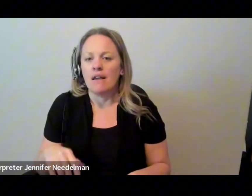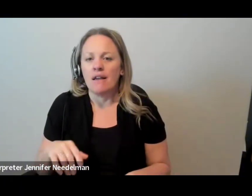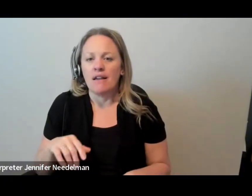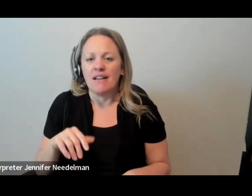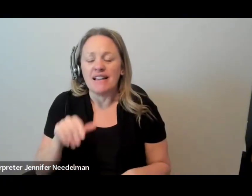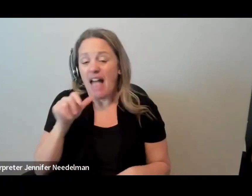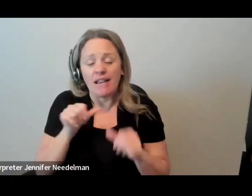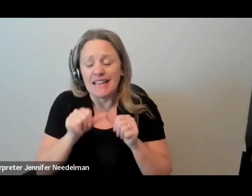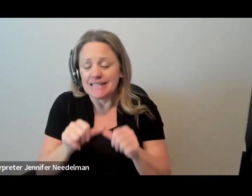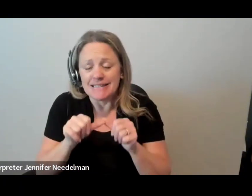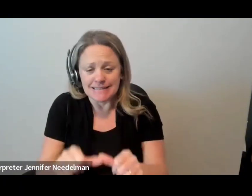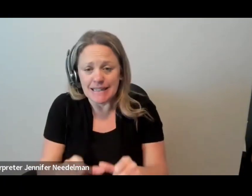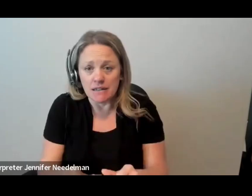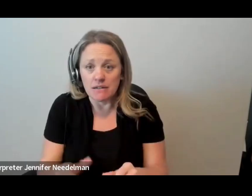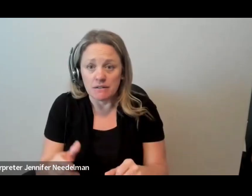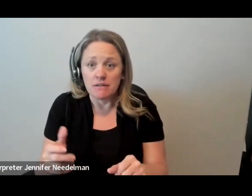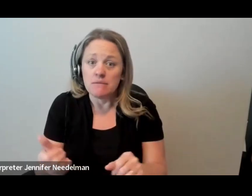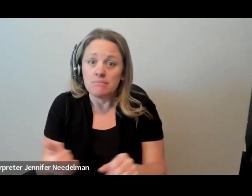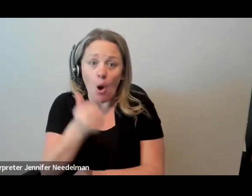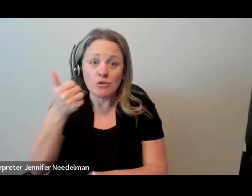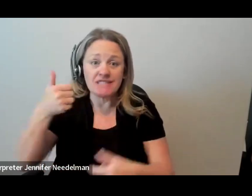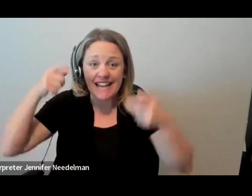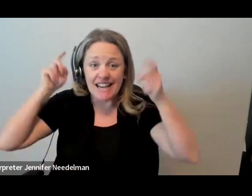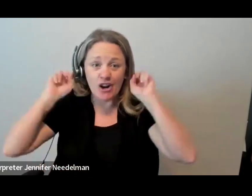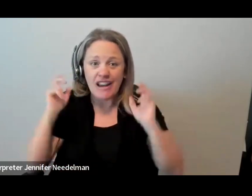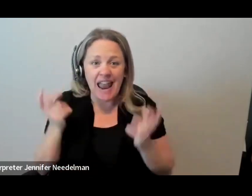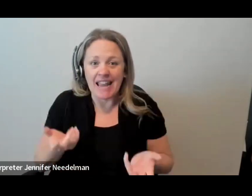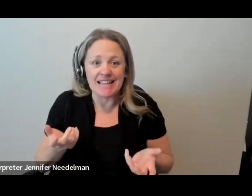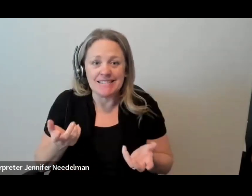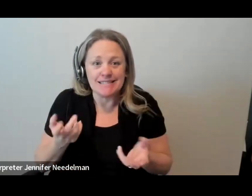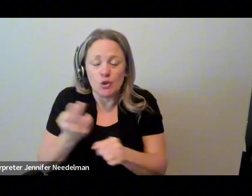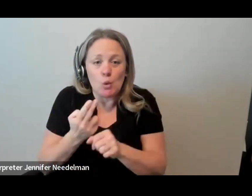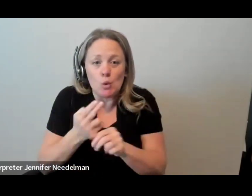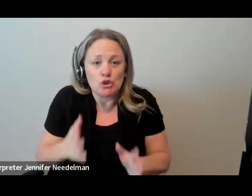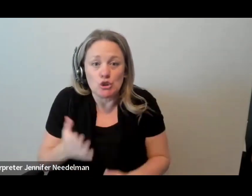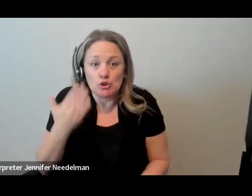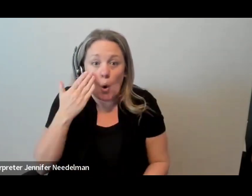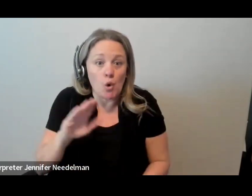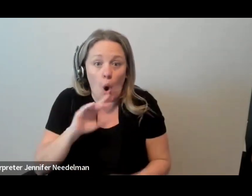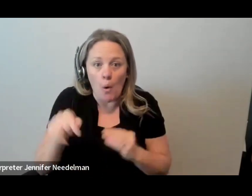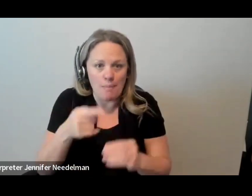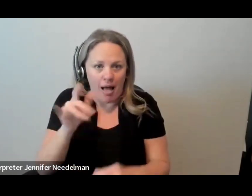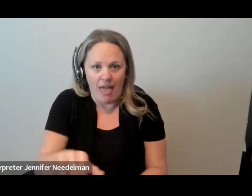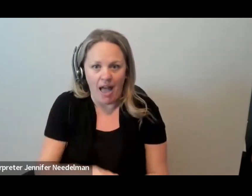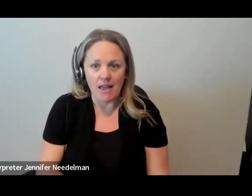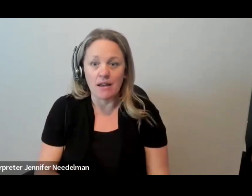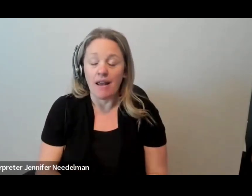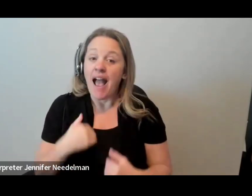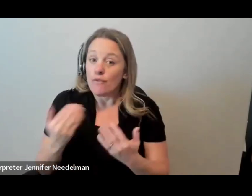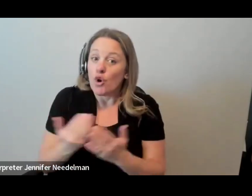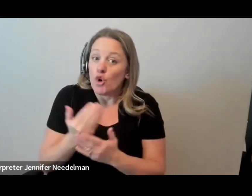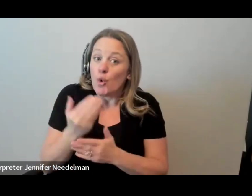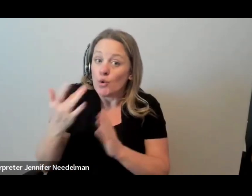and most hearing aid users don't know about it. While there's some great newer technology coming along,